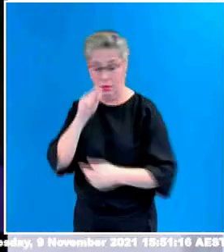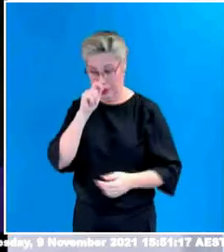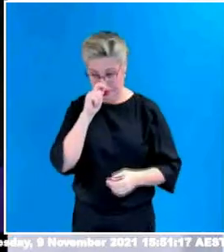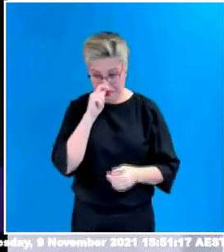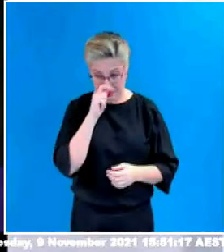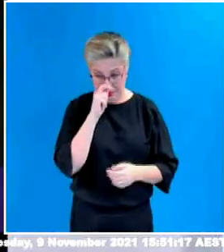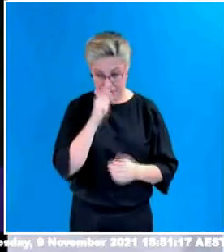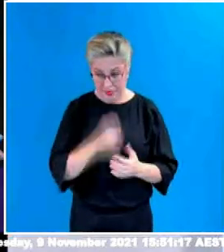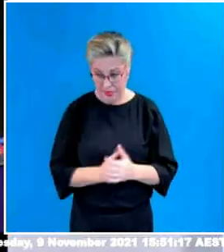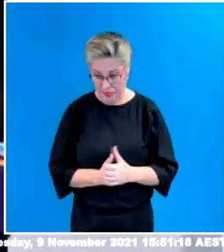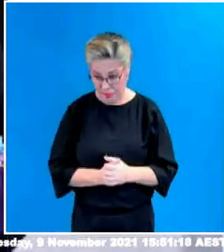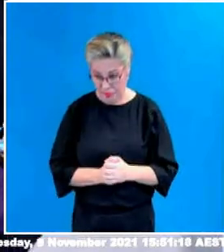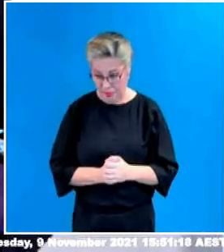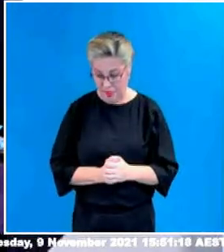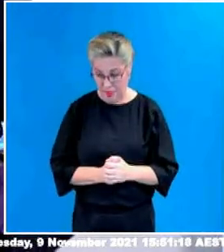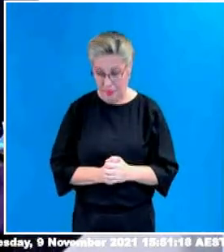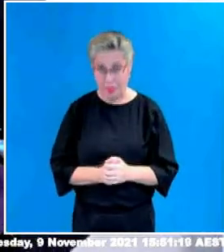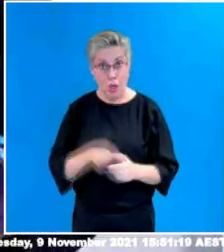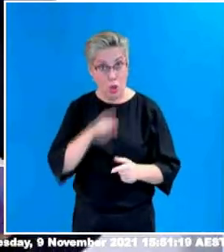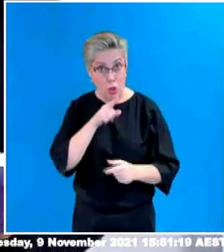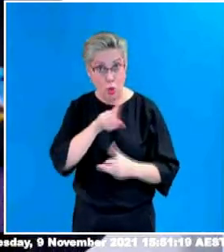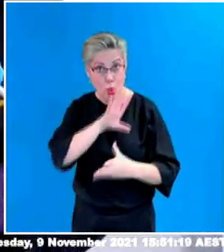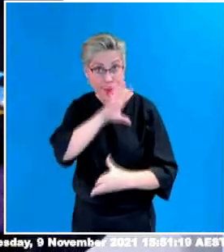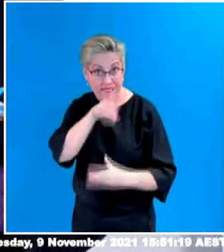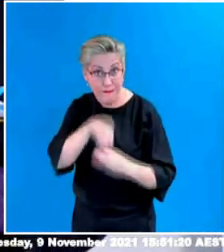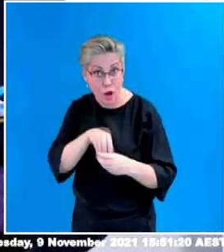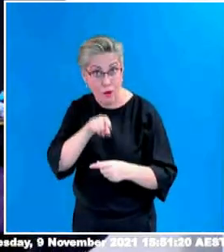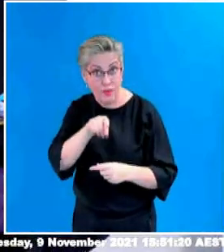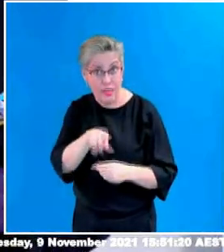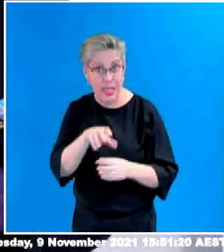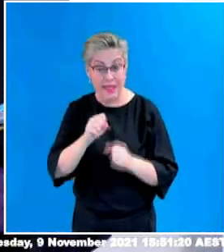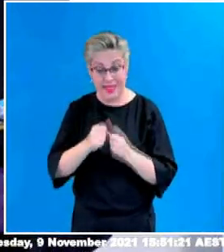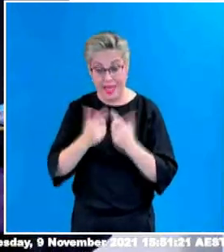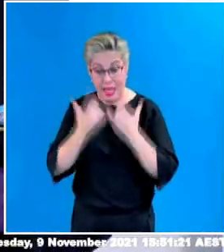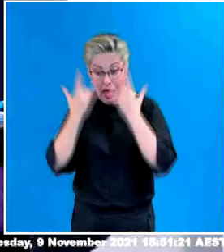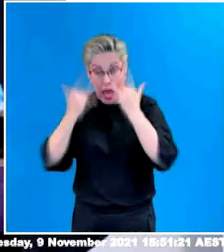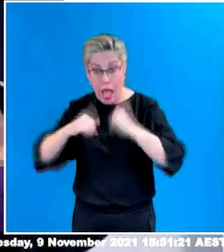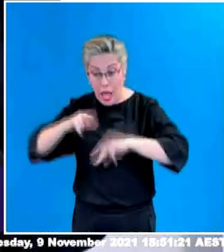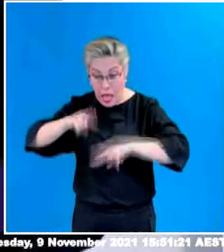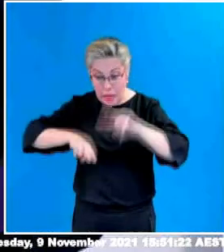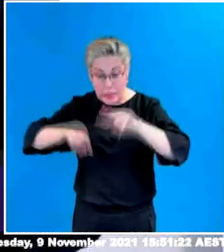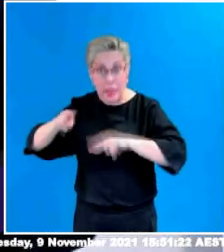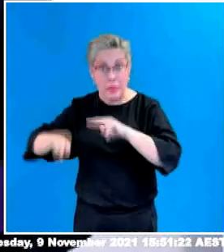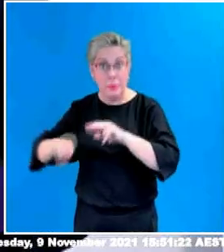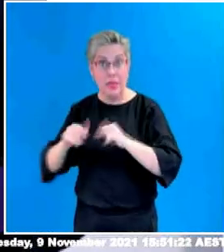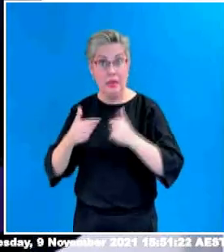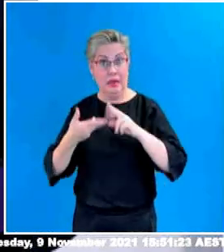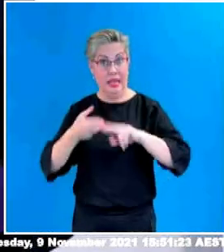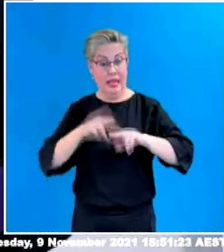to assess the extent of legislation, policy and program compliance?